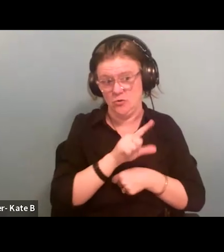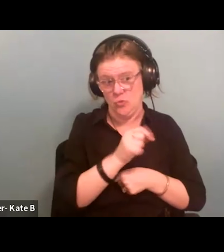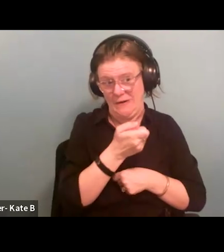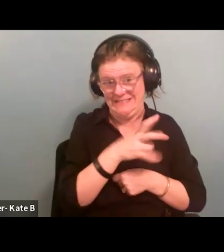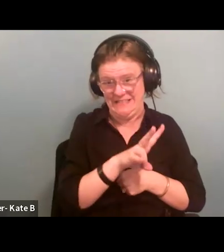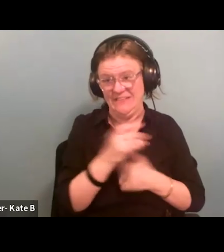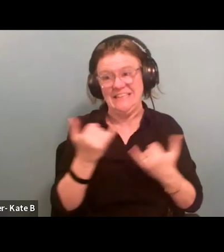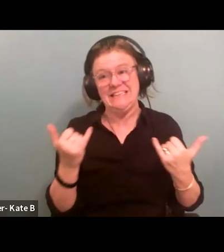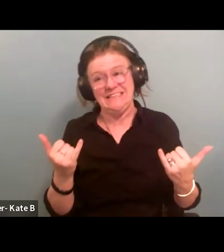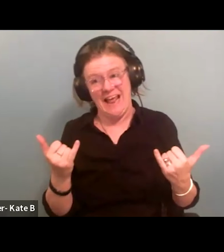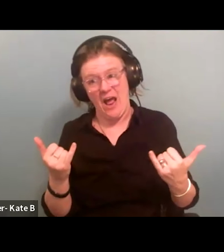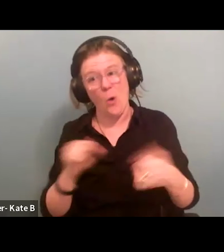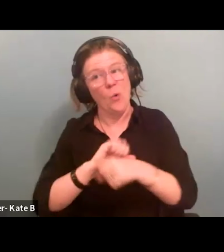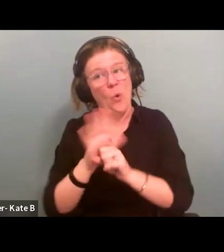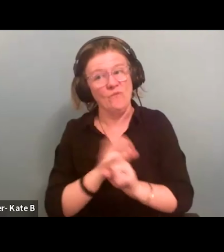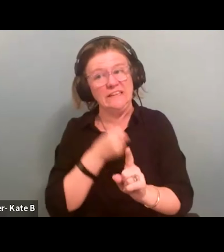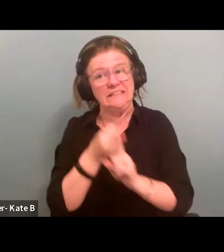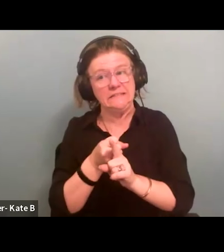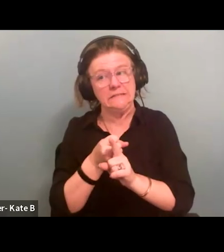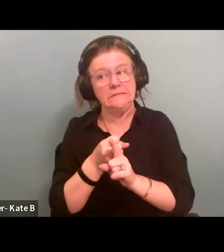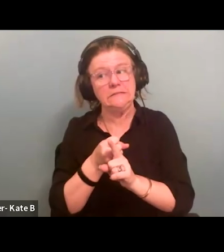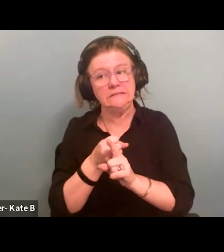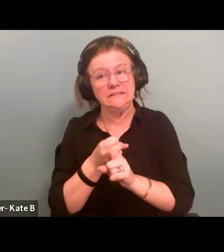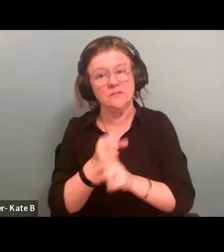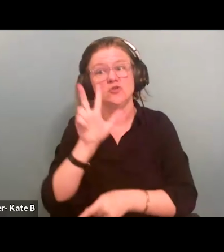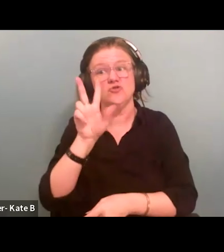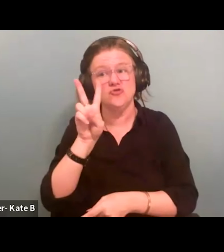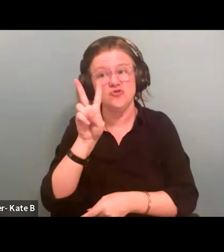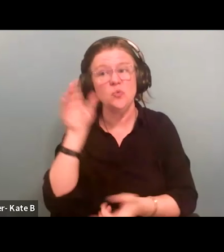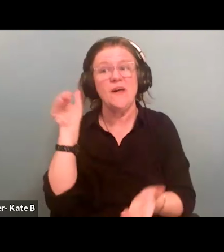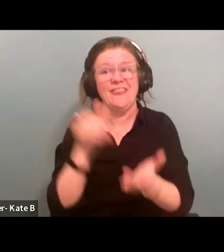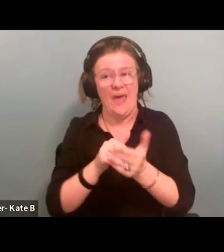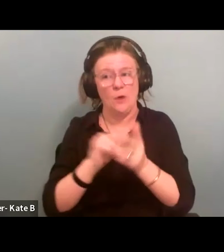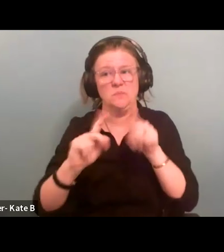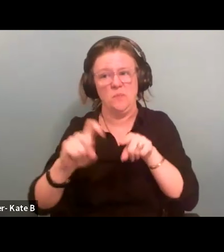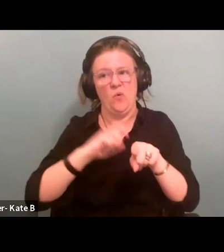Now, post-COVID, we're getting over 2,000 reports of need in a year.